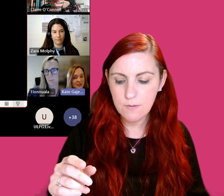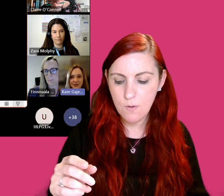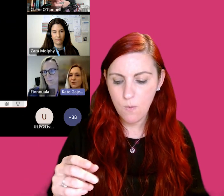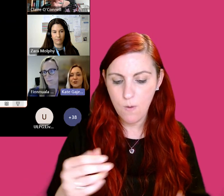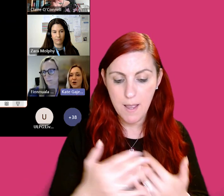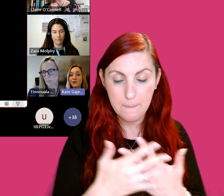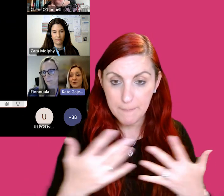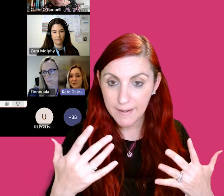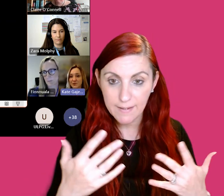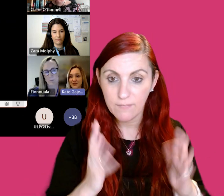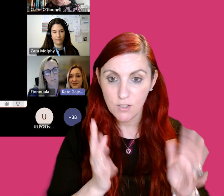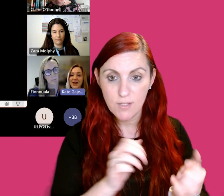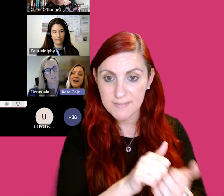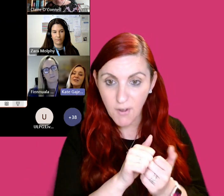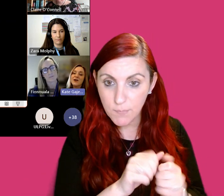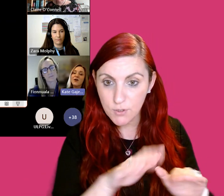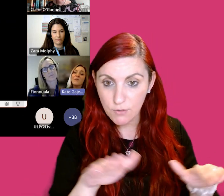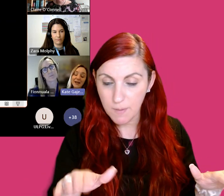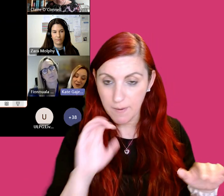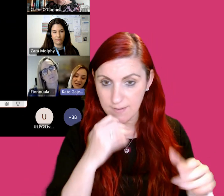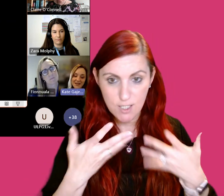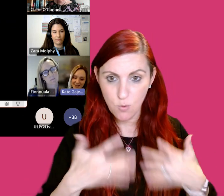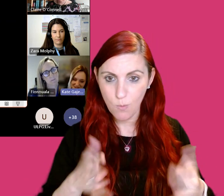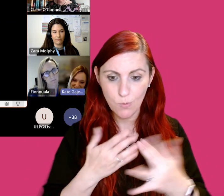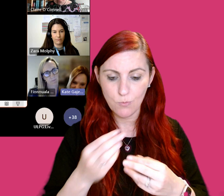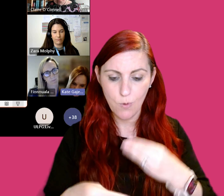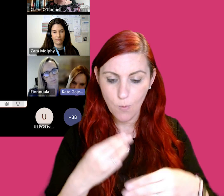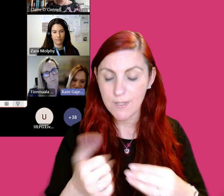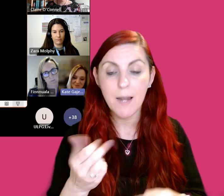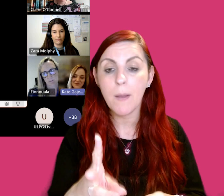just didn't want to go through this process so but anyways I decided to go through this